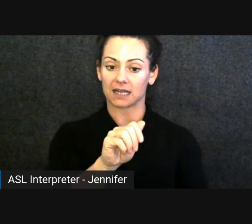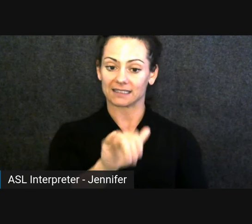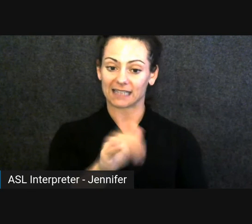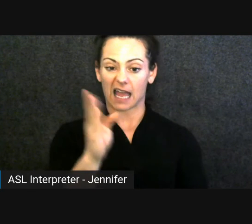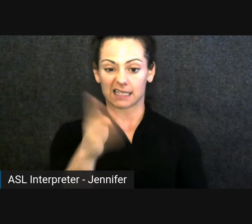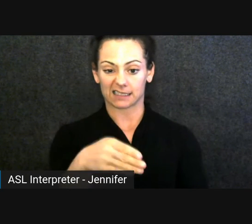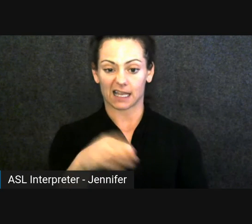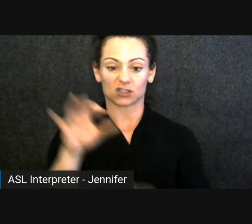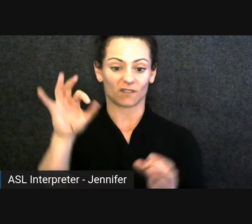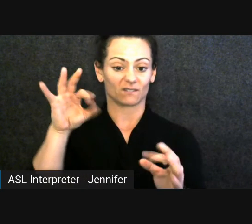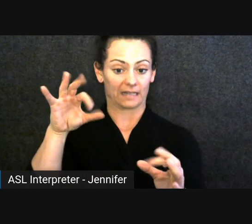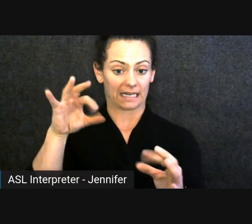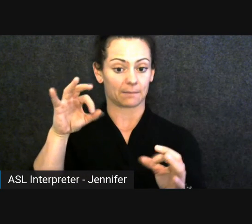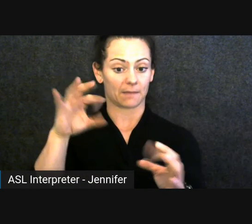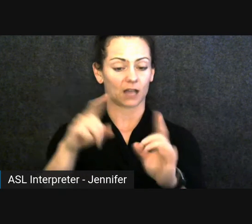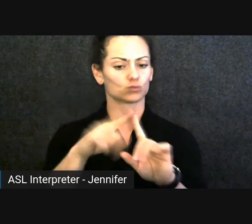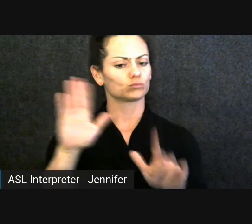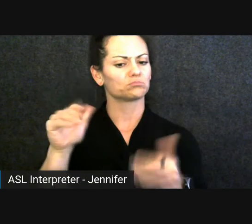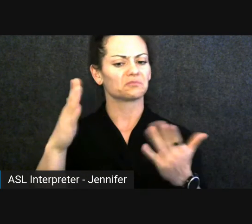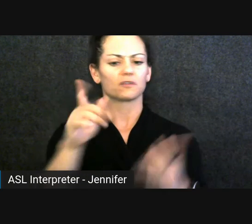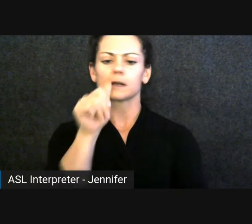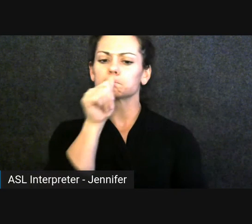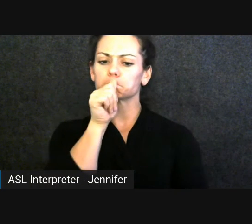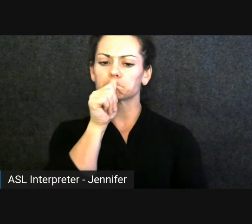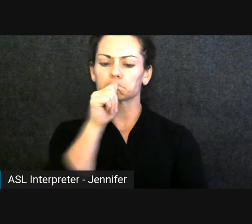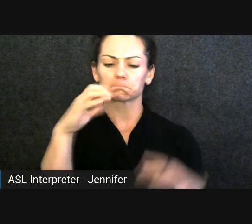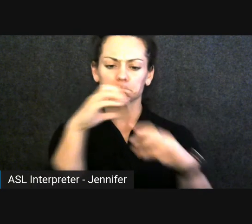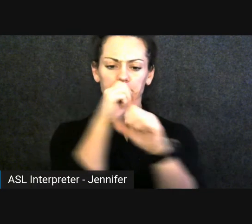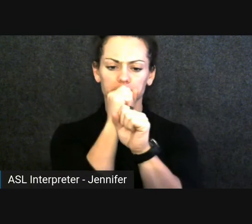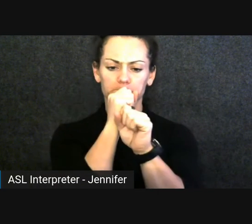to provide anonymous feedback for our speakers on their presentation.